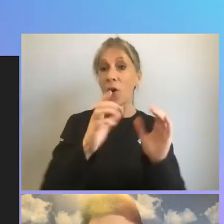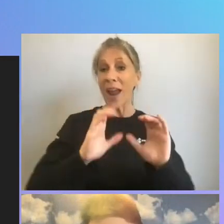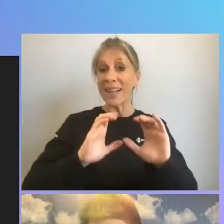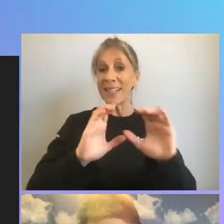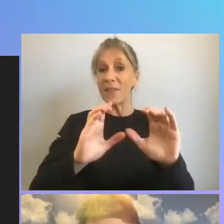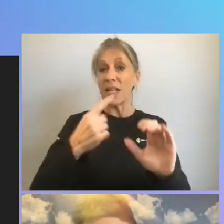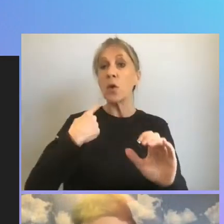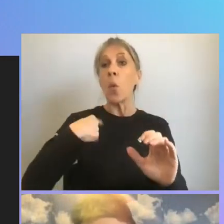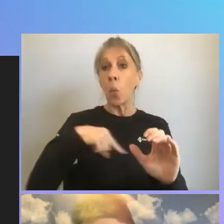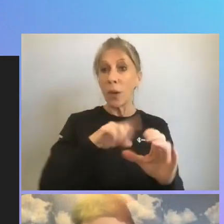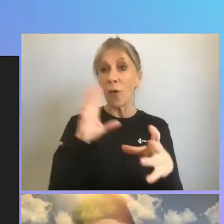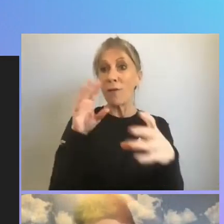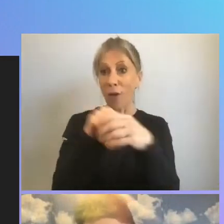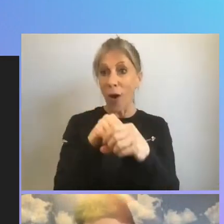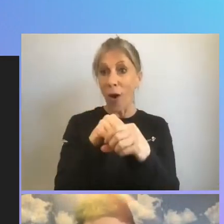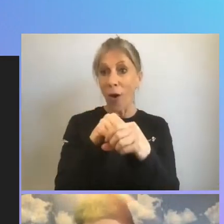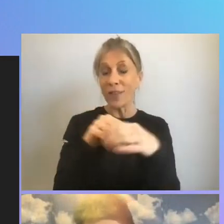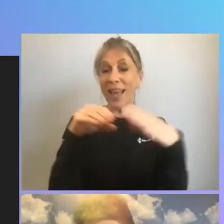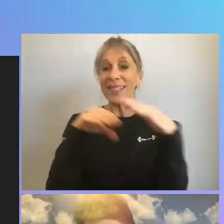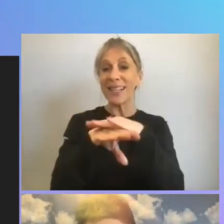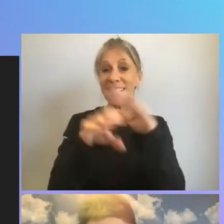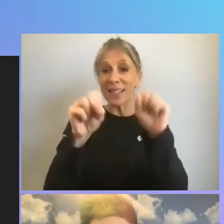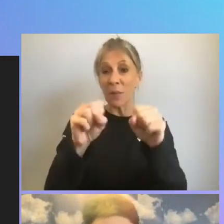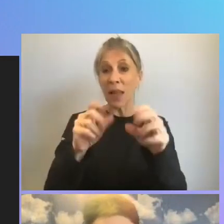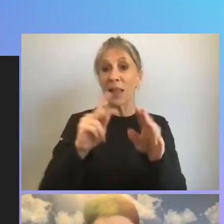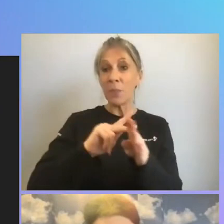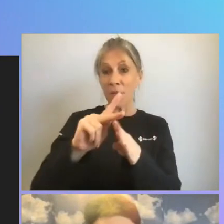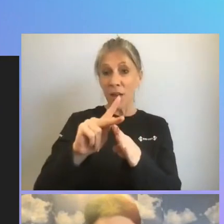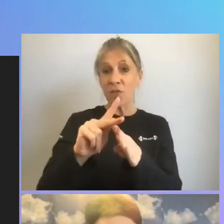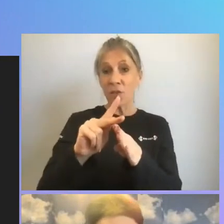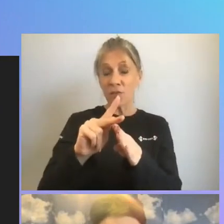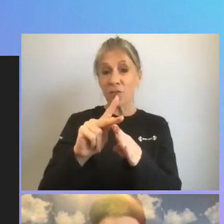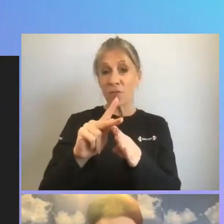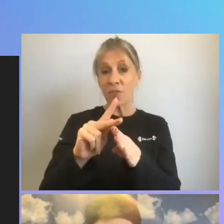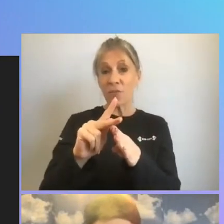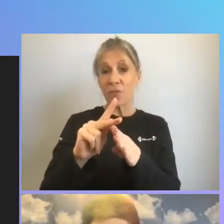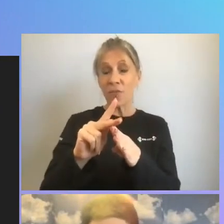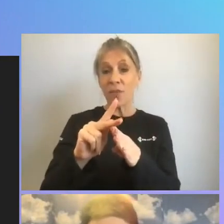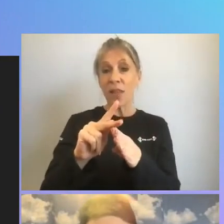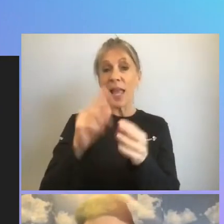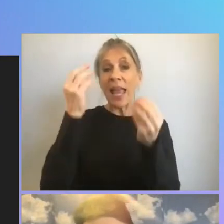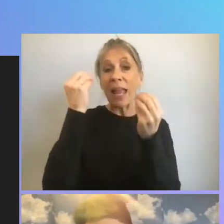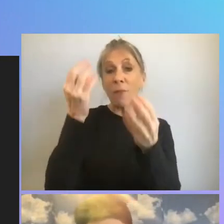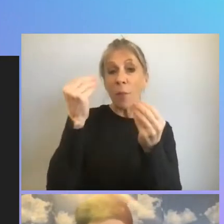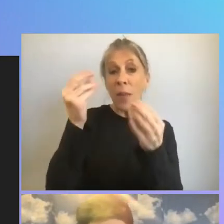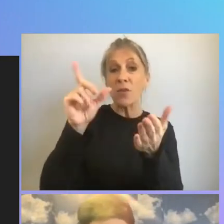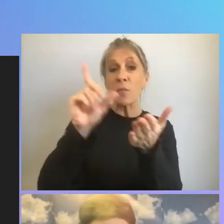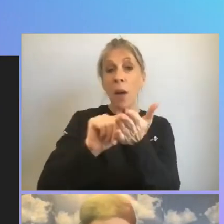we participate in as accessibility professionals. So information publishing and